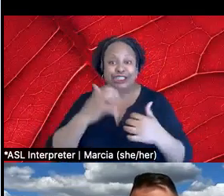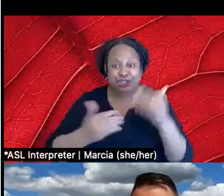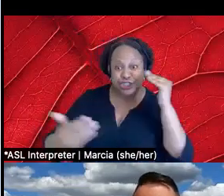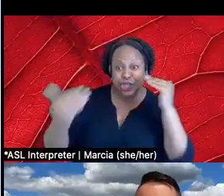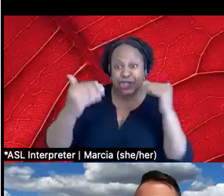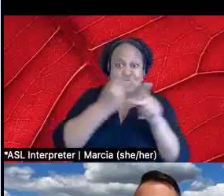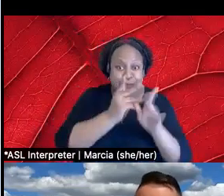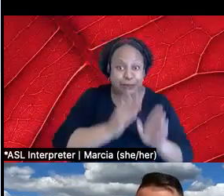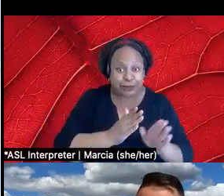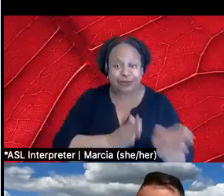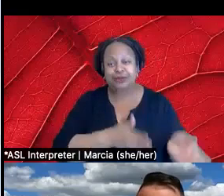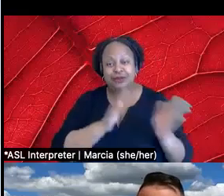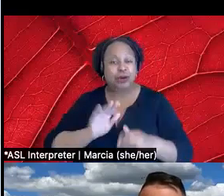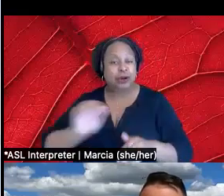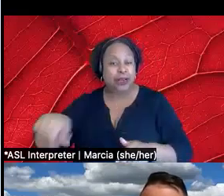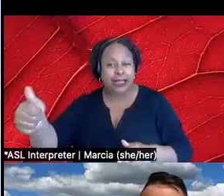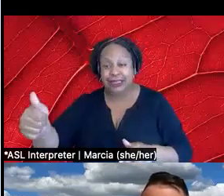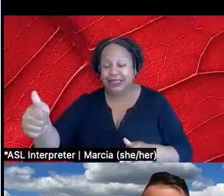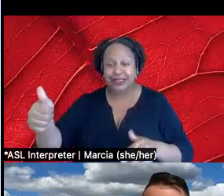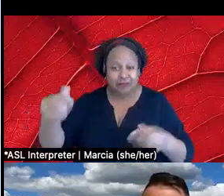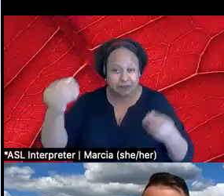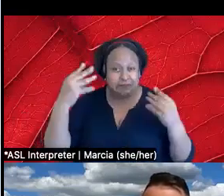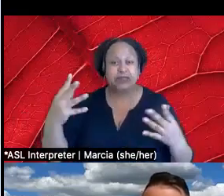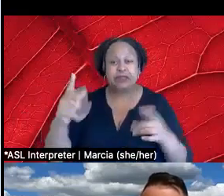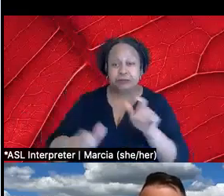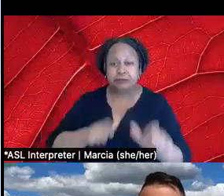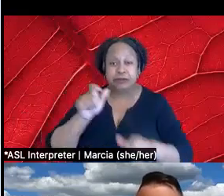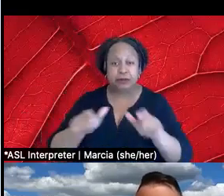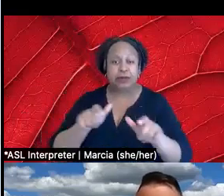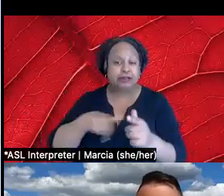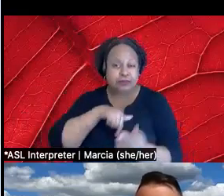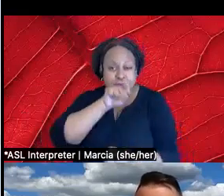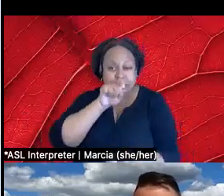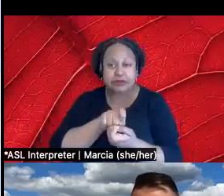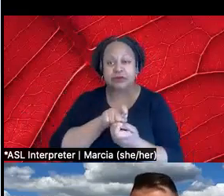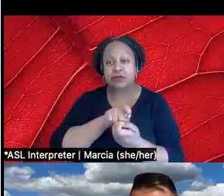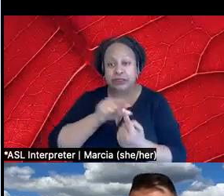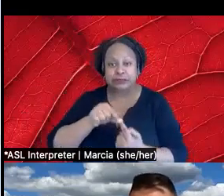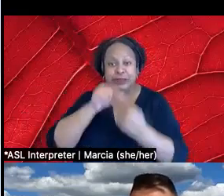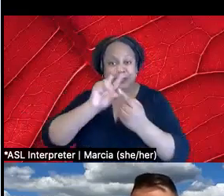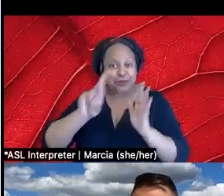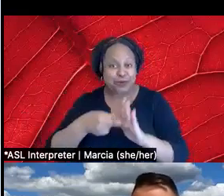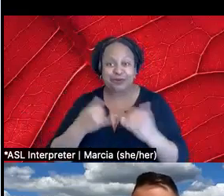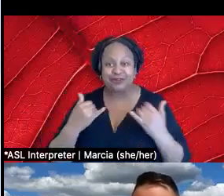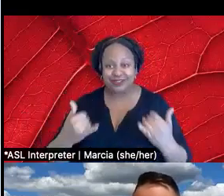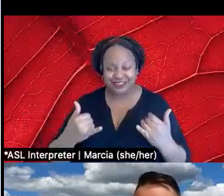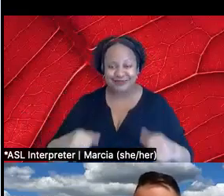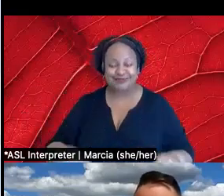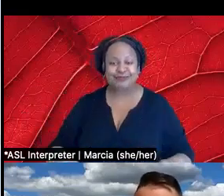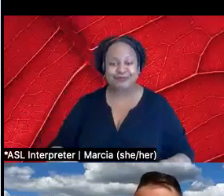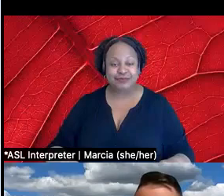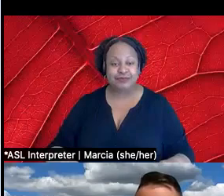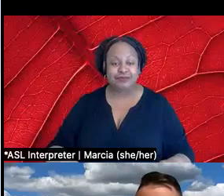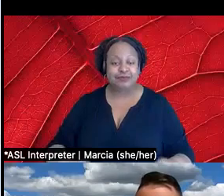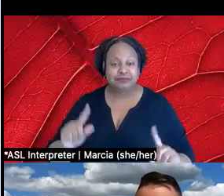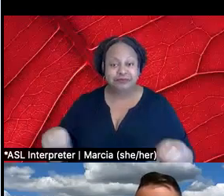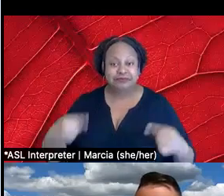or any one of the number of people who had very specific and special roles today. We've been incredibly fortunate for the